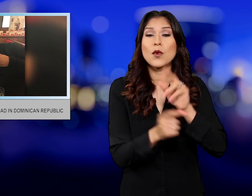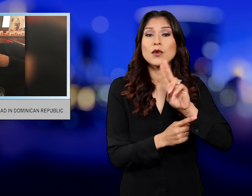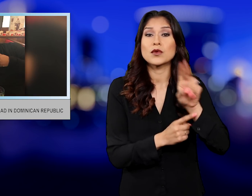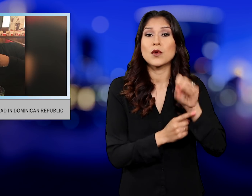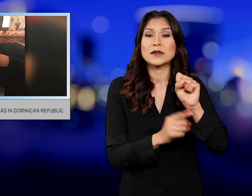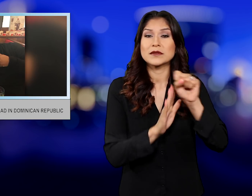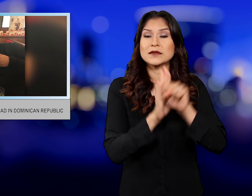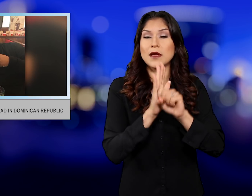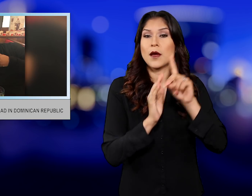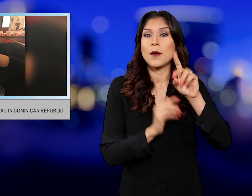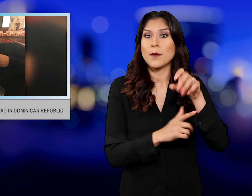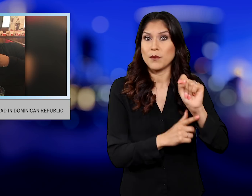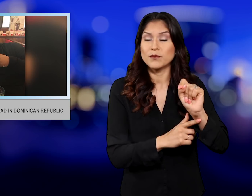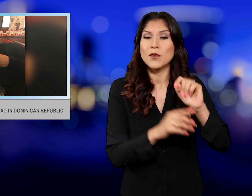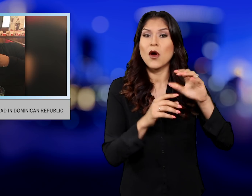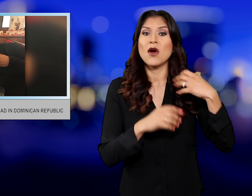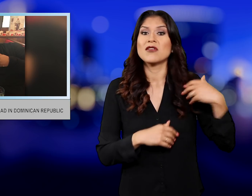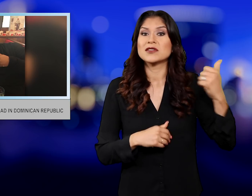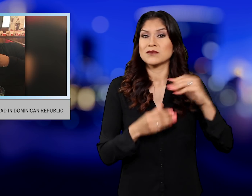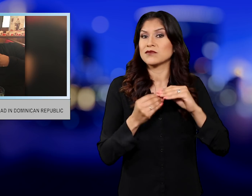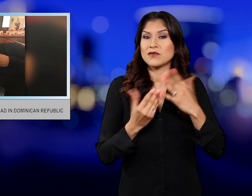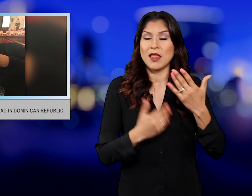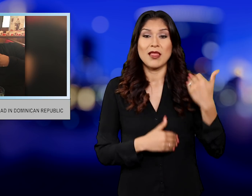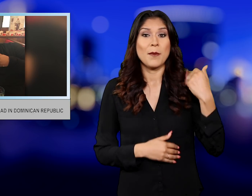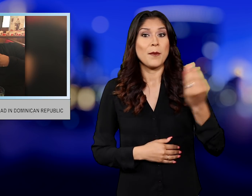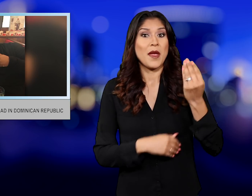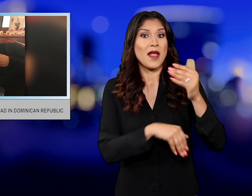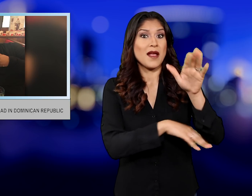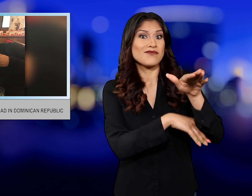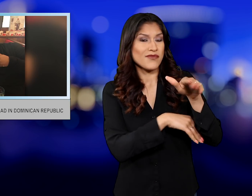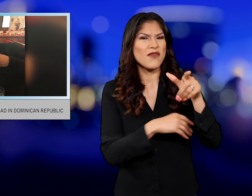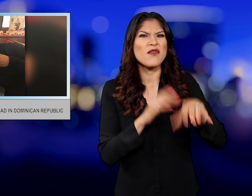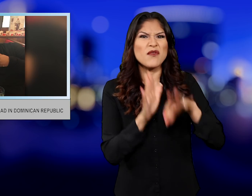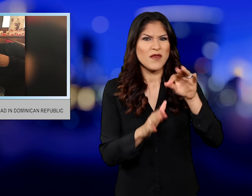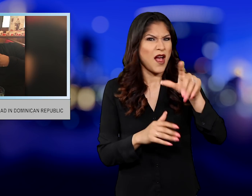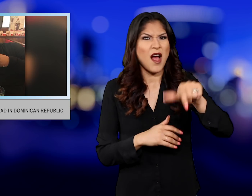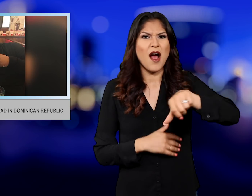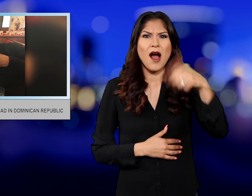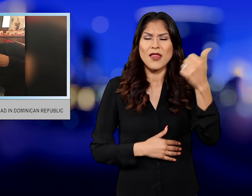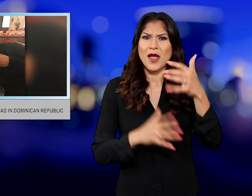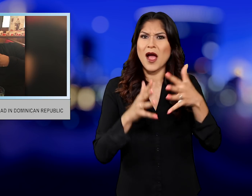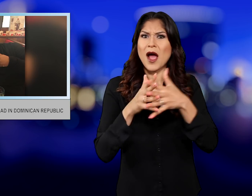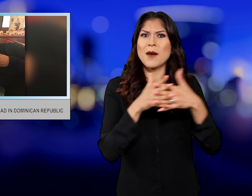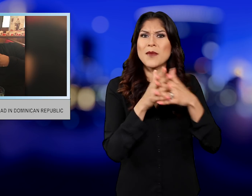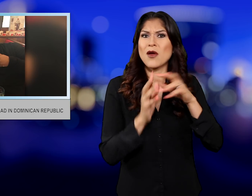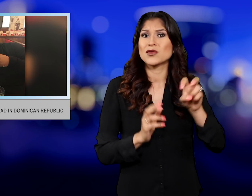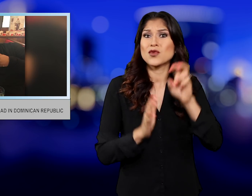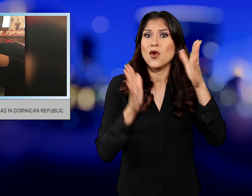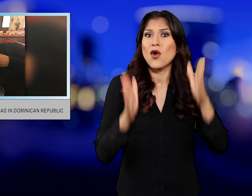According to the US State Department officials, another American tourist was confirmed dead